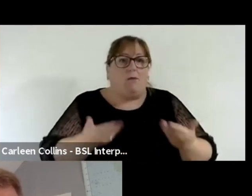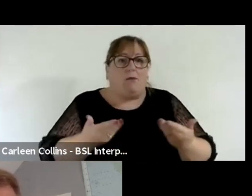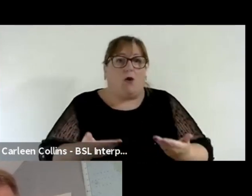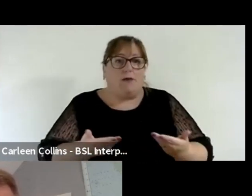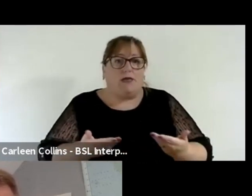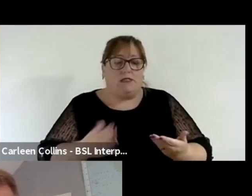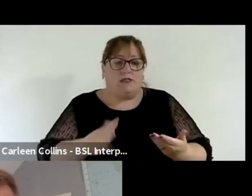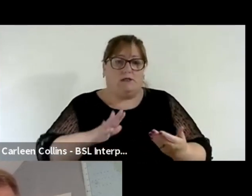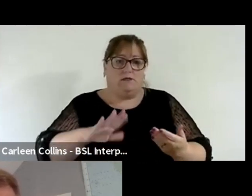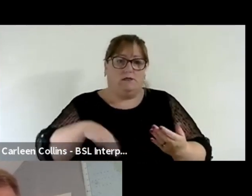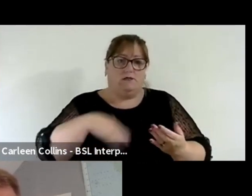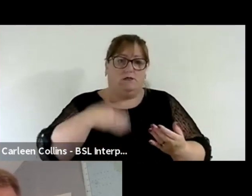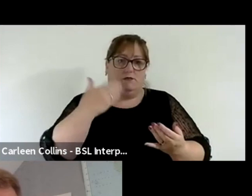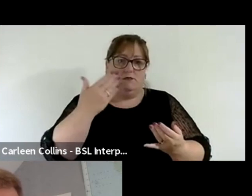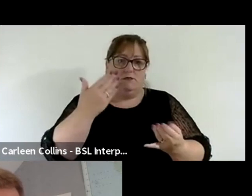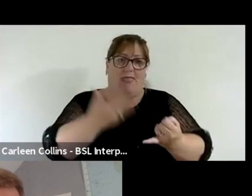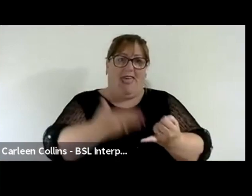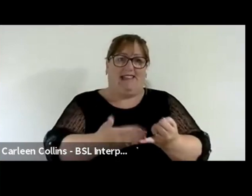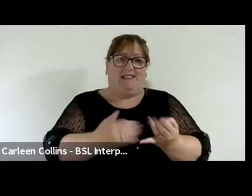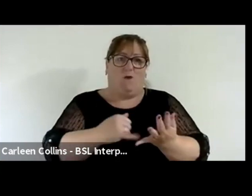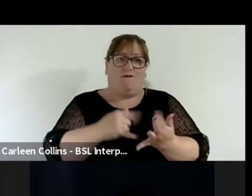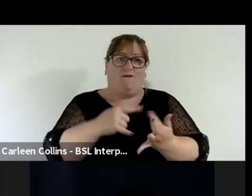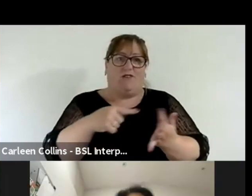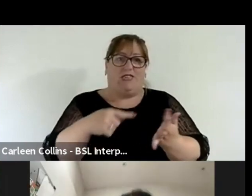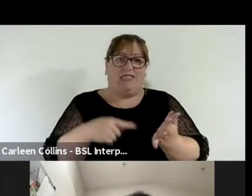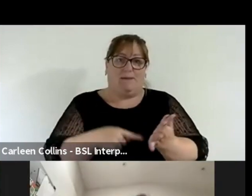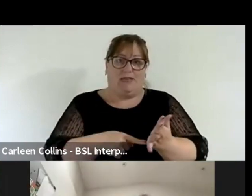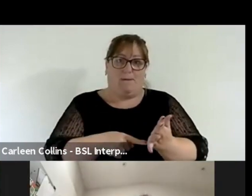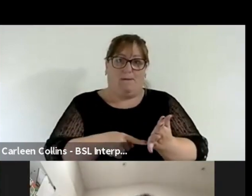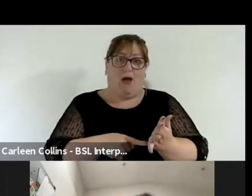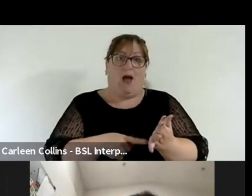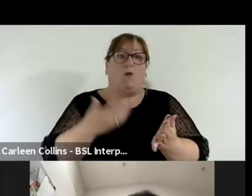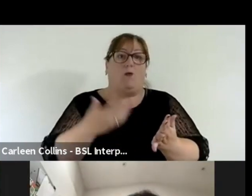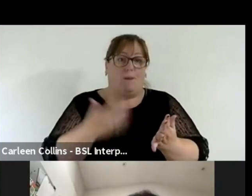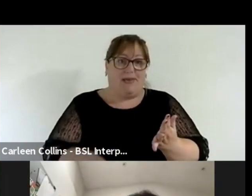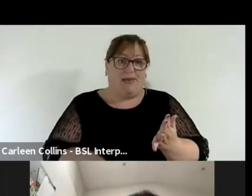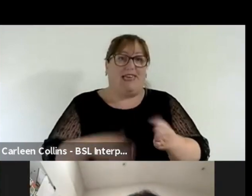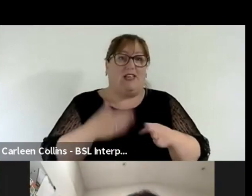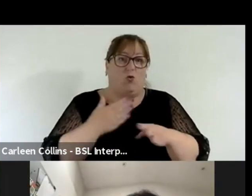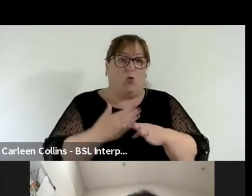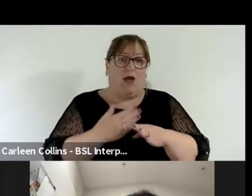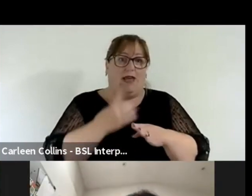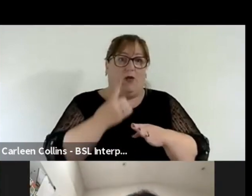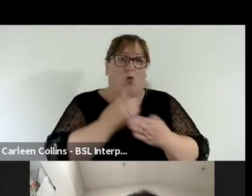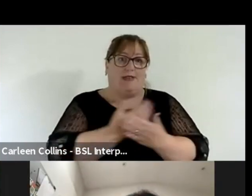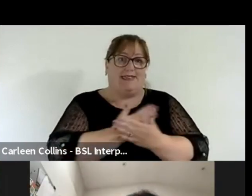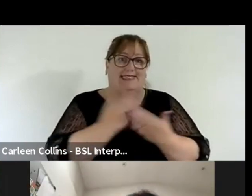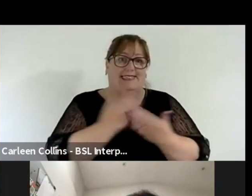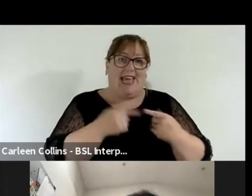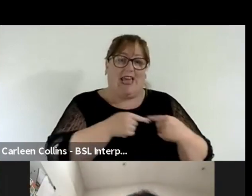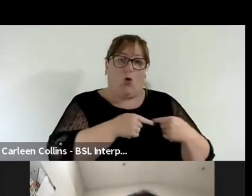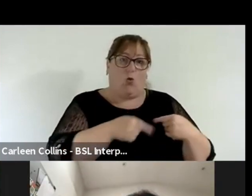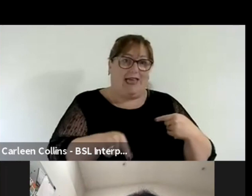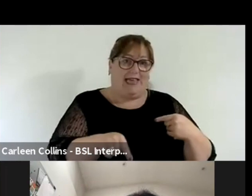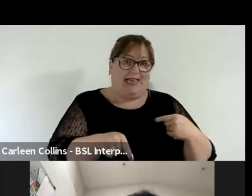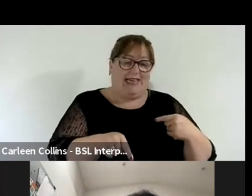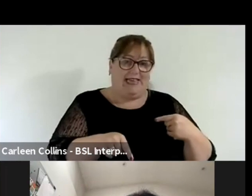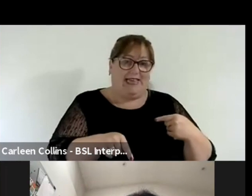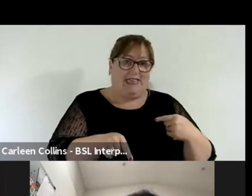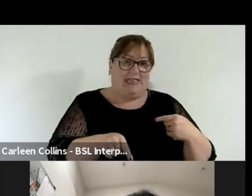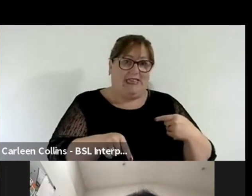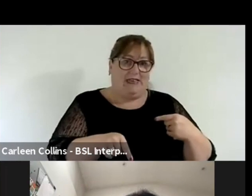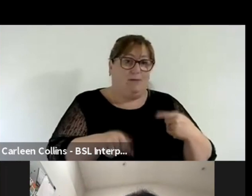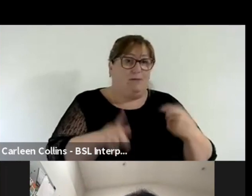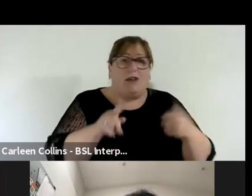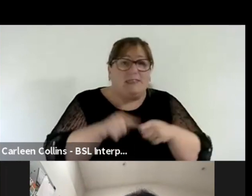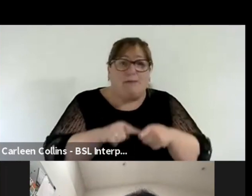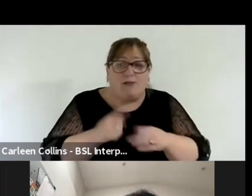About how many days they can work in their office, whether or not it's a couple of days.